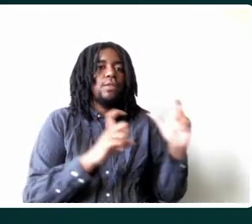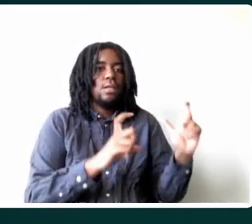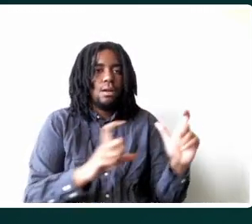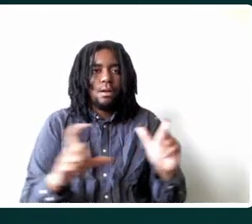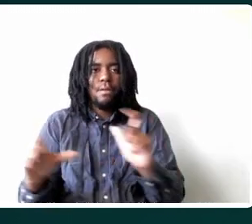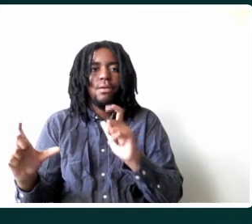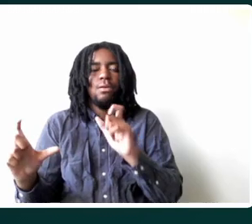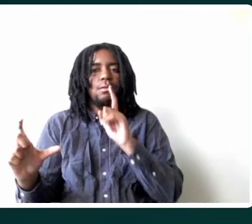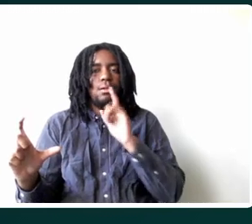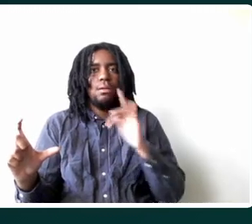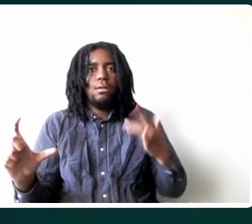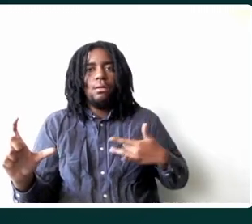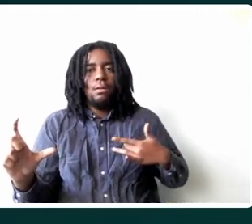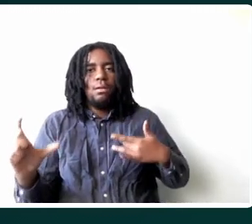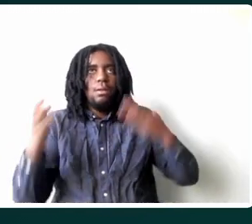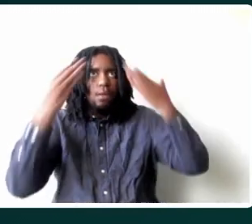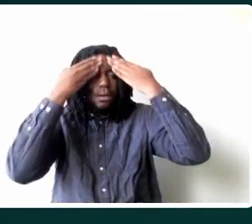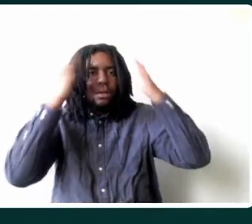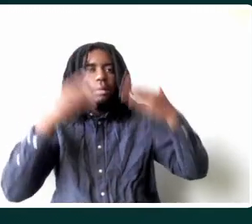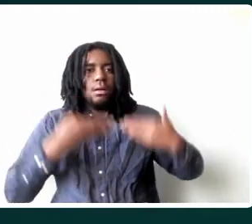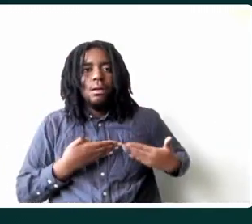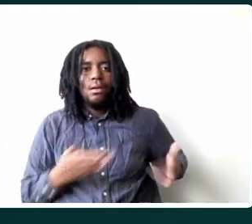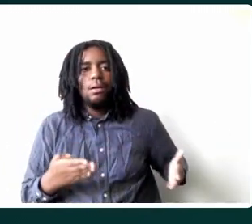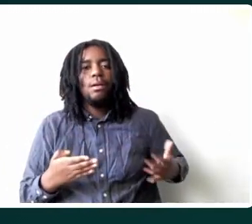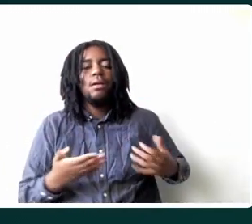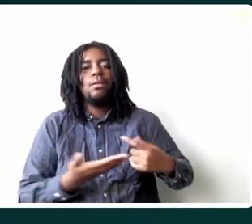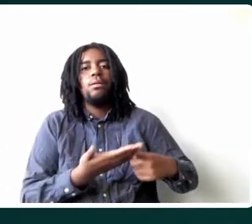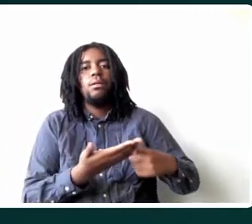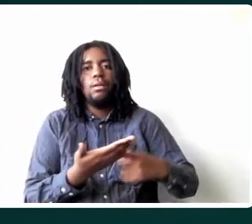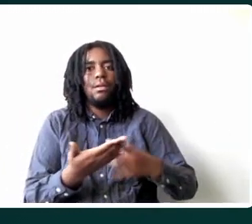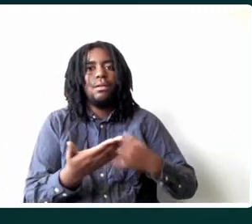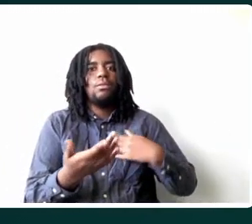Where the comments -- the dialogue, they were having immediately shifted to be more about